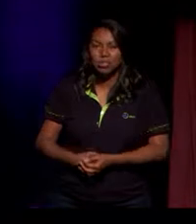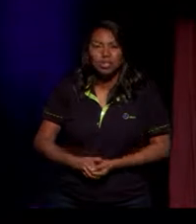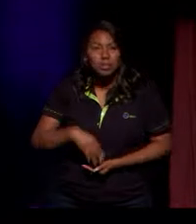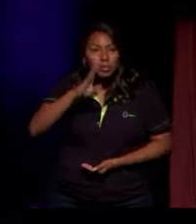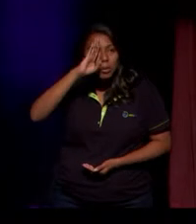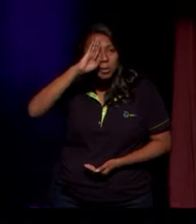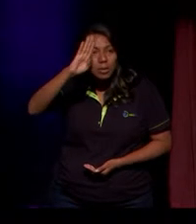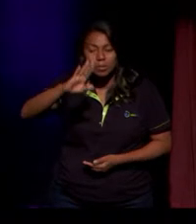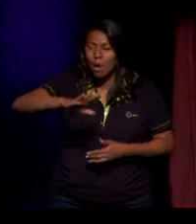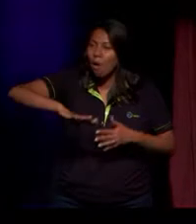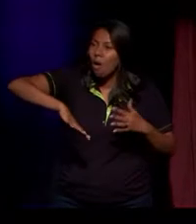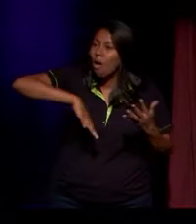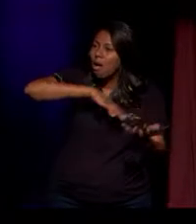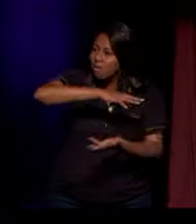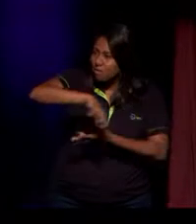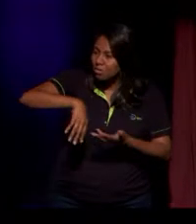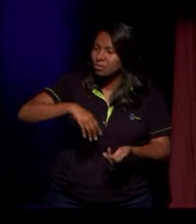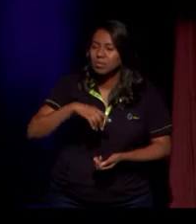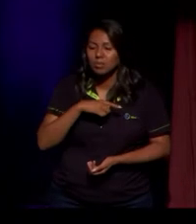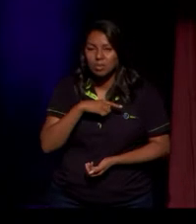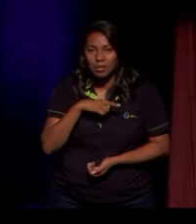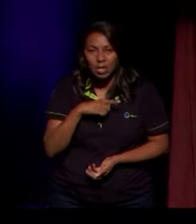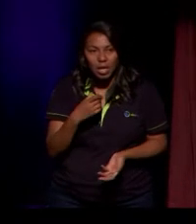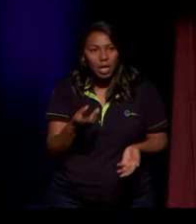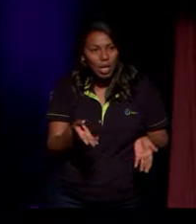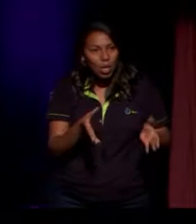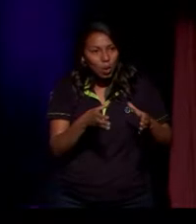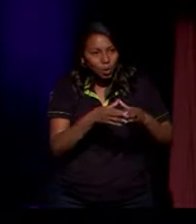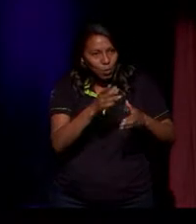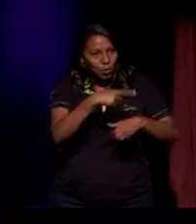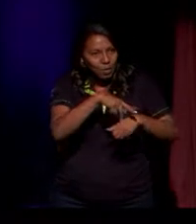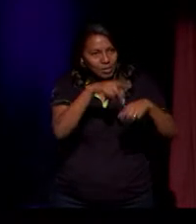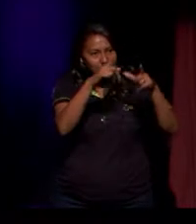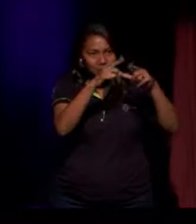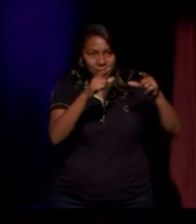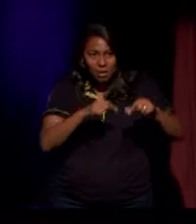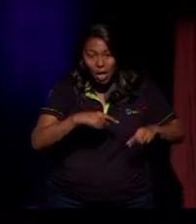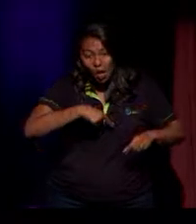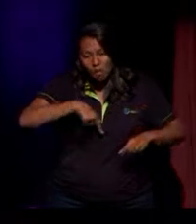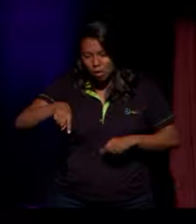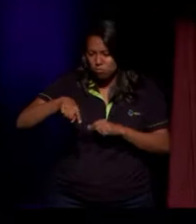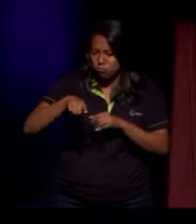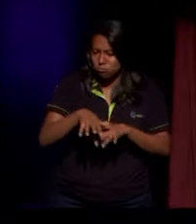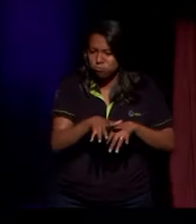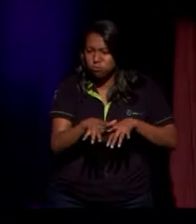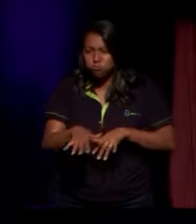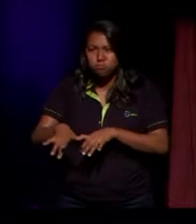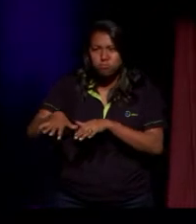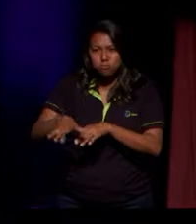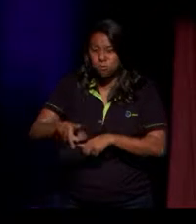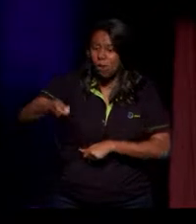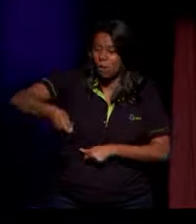is when the Lebanese go to the streets and force exit of Syria, because the Civil War ended,